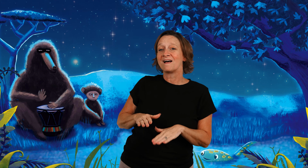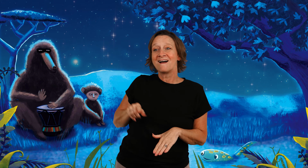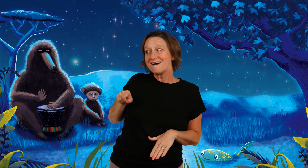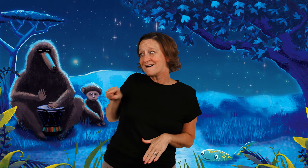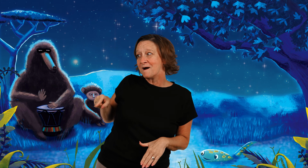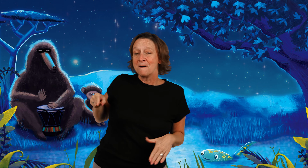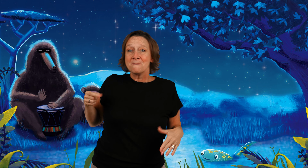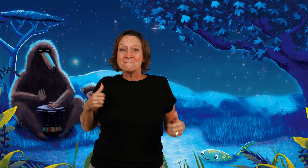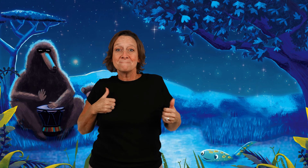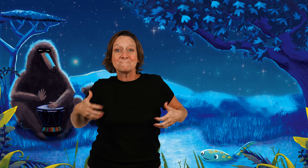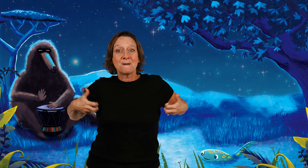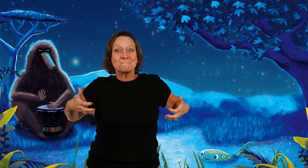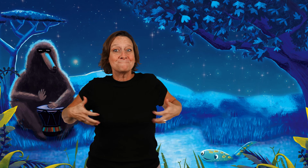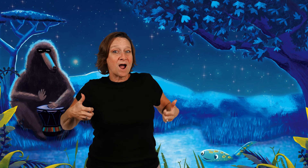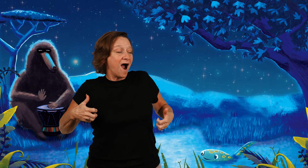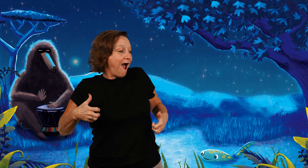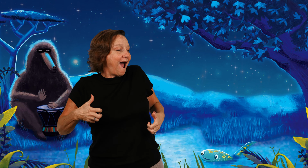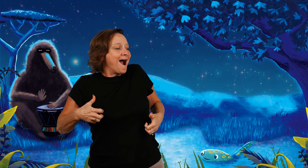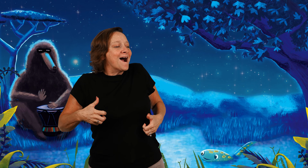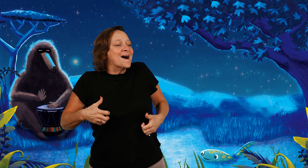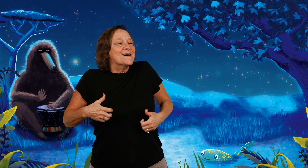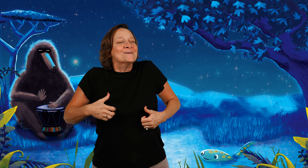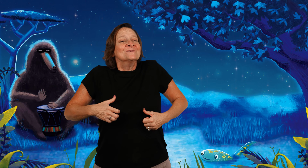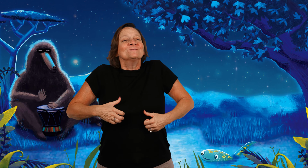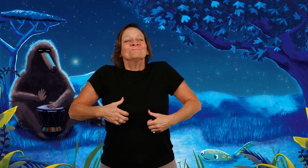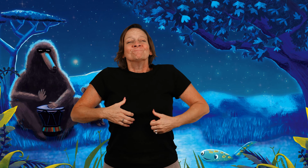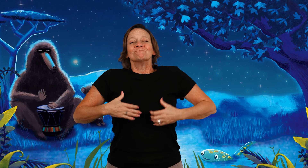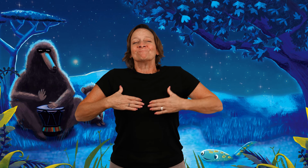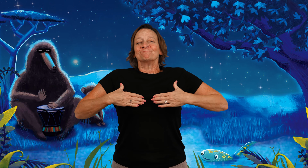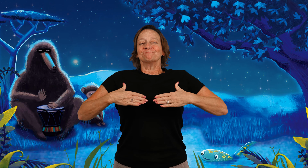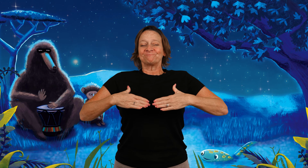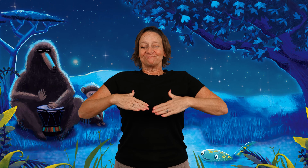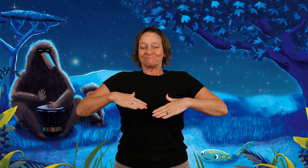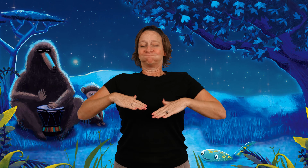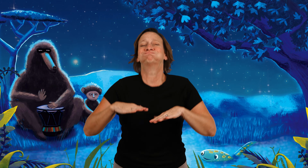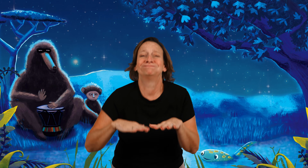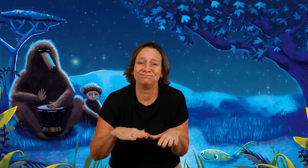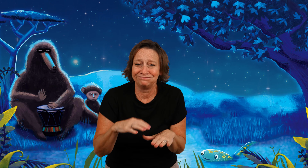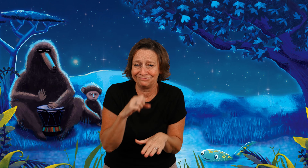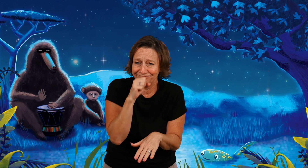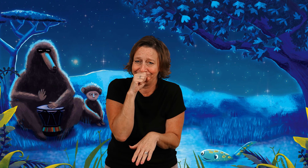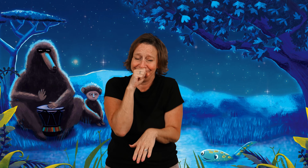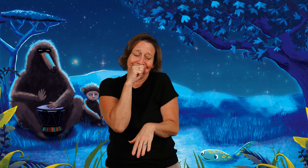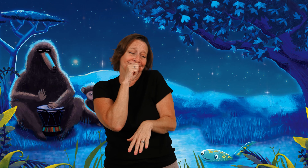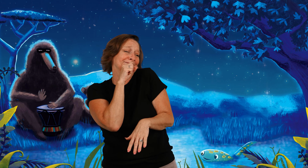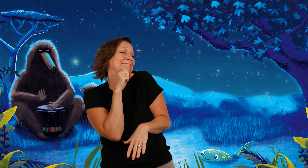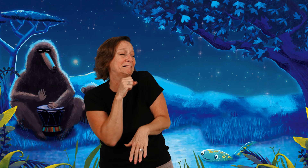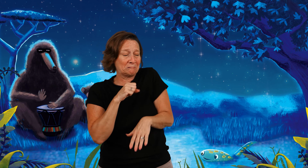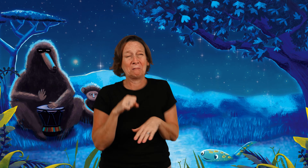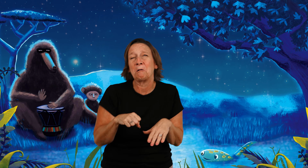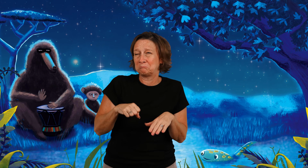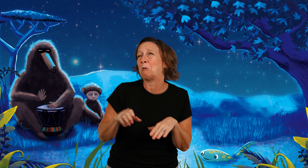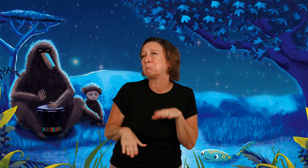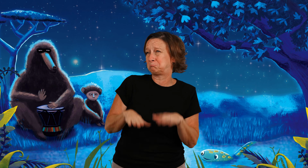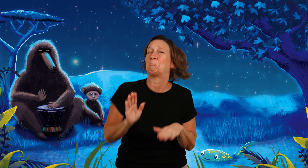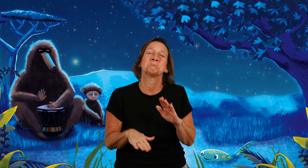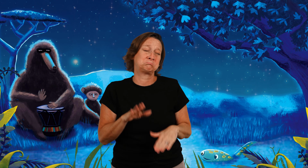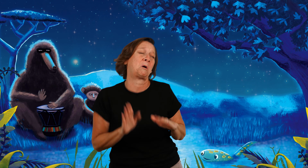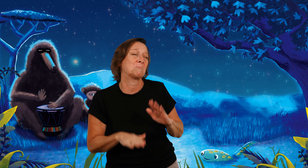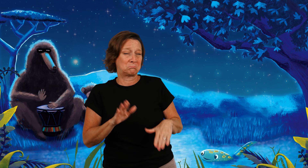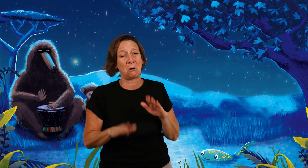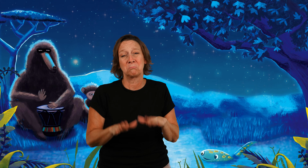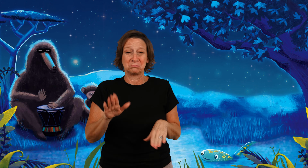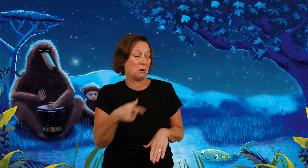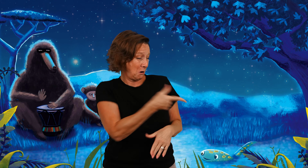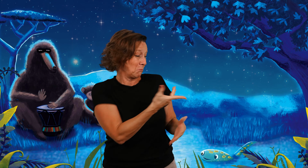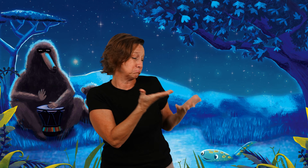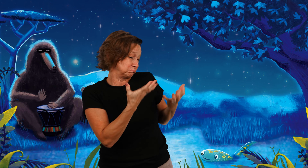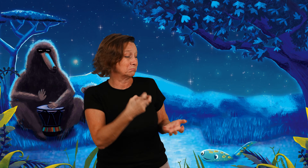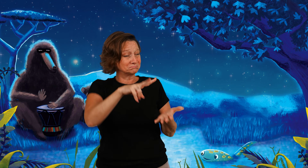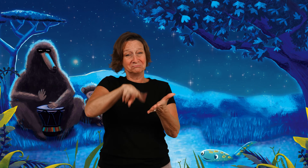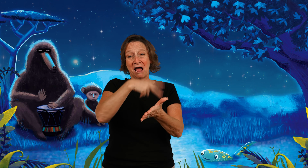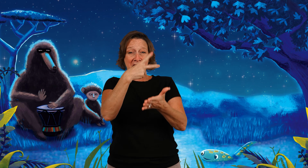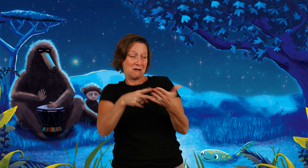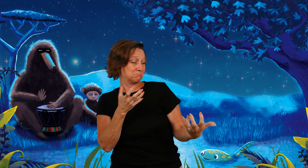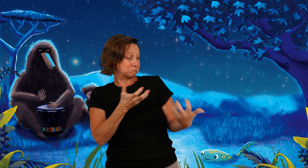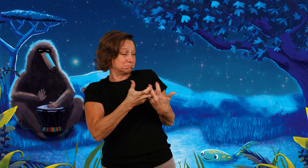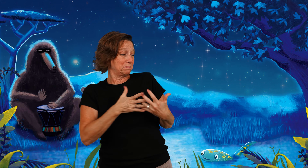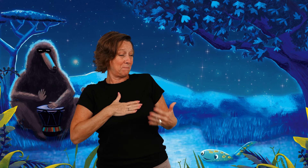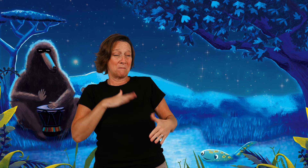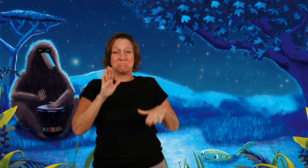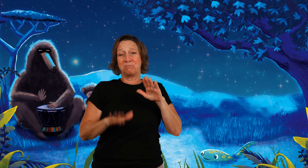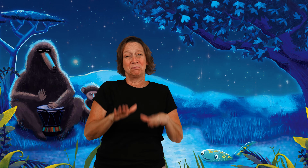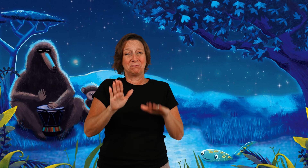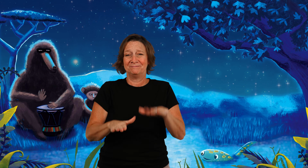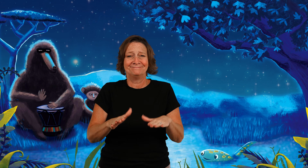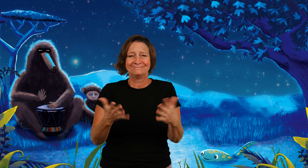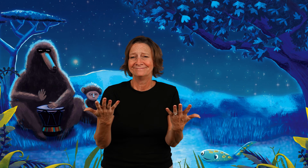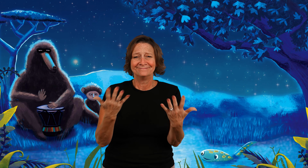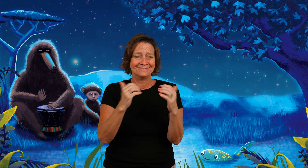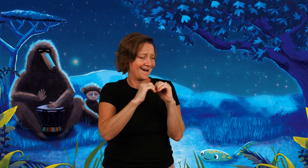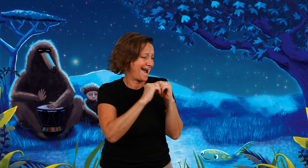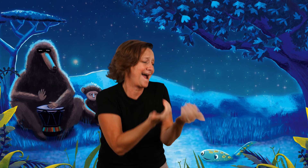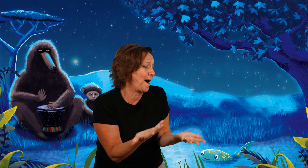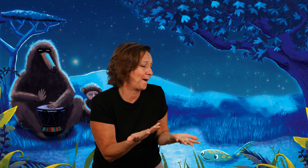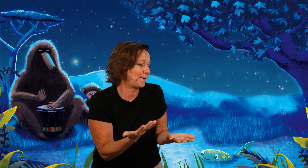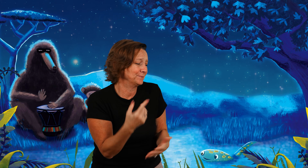Baboon puffed out his chest with pride, but still he sneered, “Wa-Hu-Wa-Hu-Wa-How can you dance?